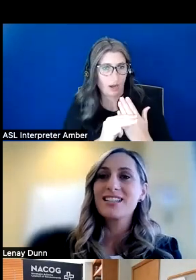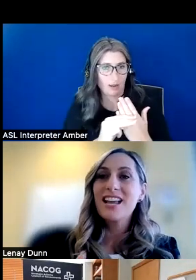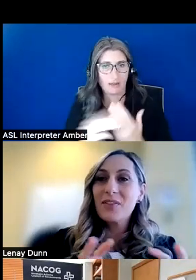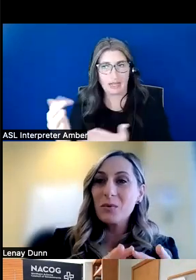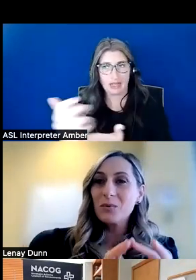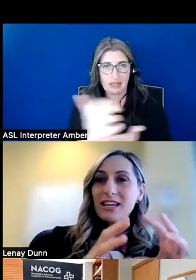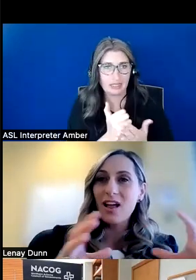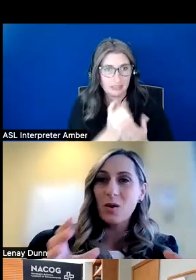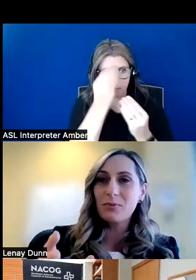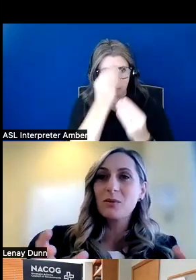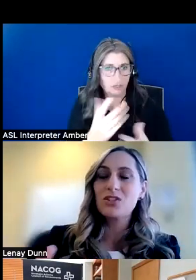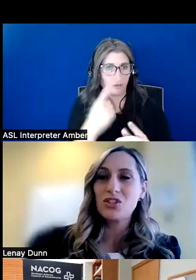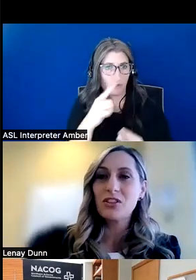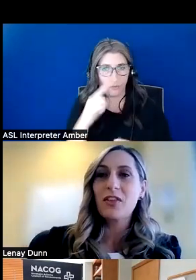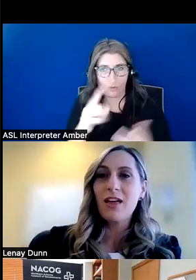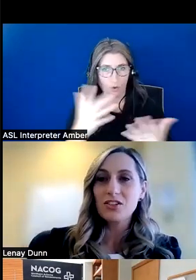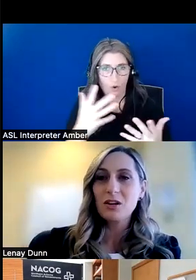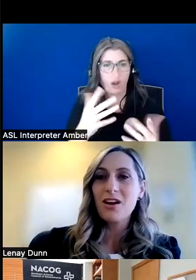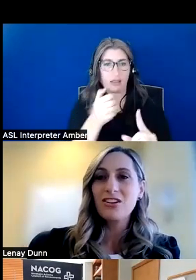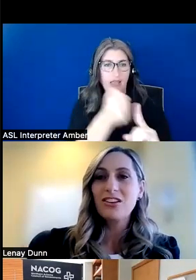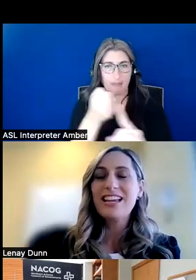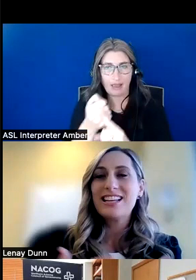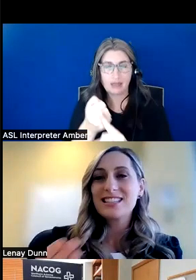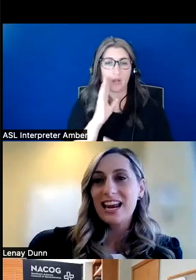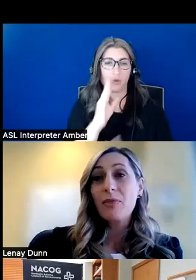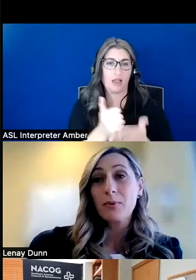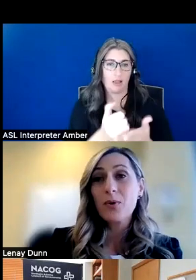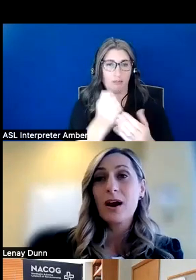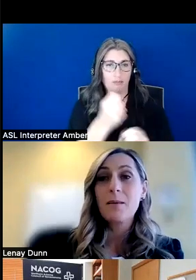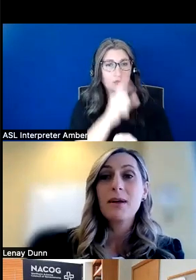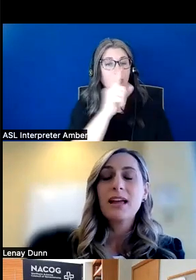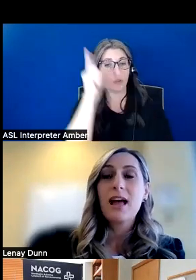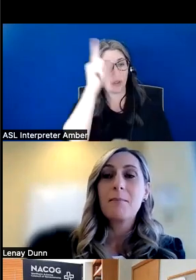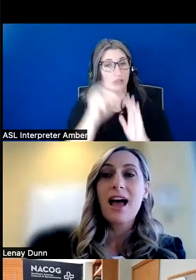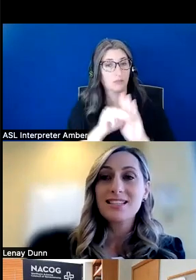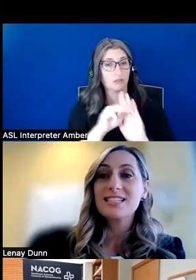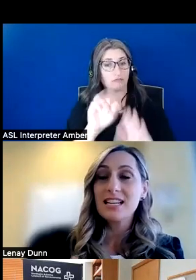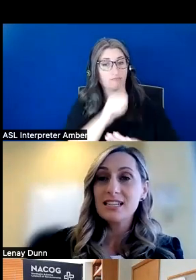That will really help you ensure that the logic model is laying out the program as intended